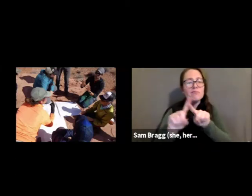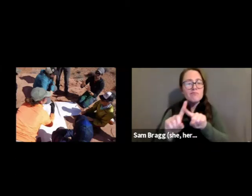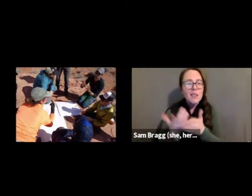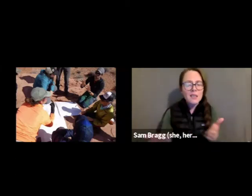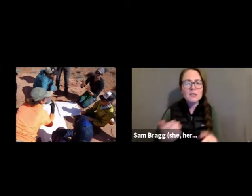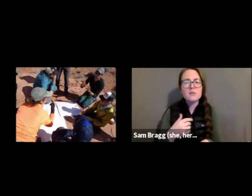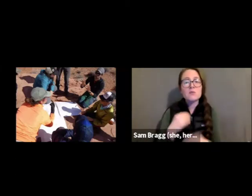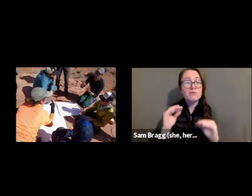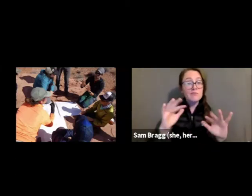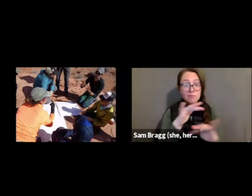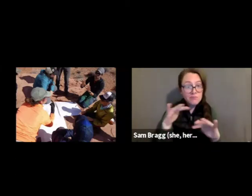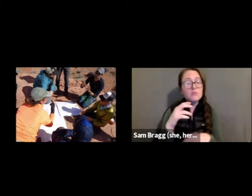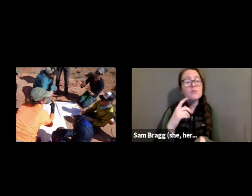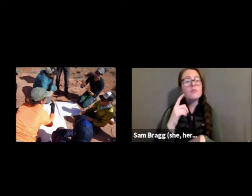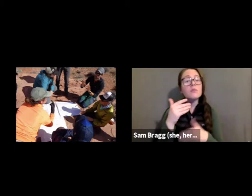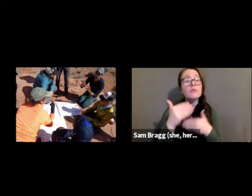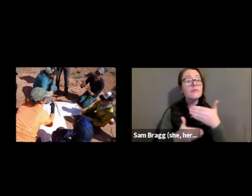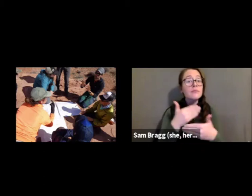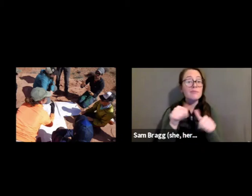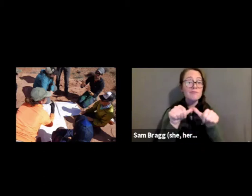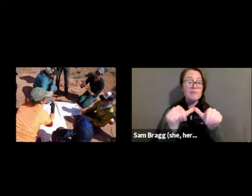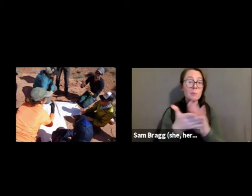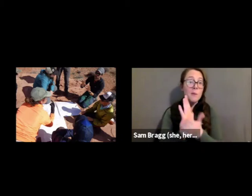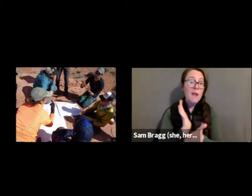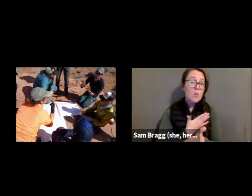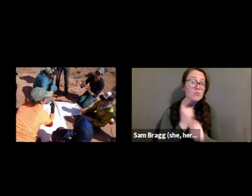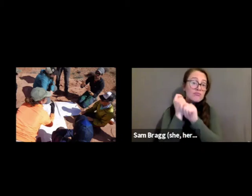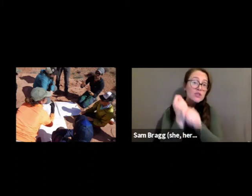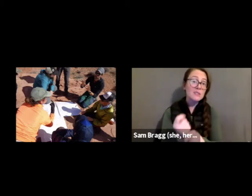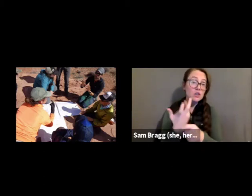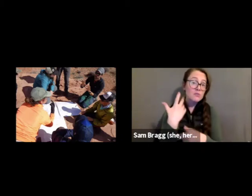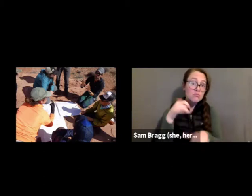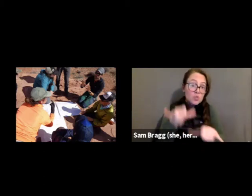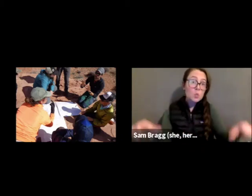look like. Those basic signs were taught within the whole group and then that became sort of our